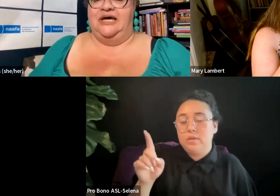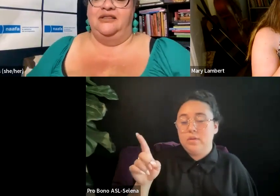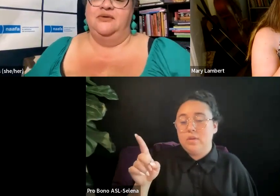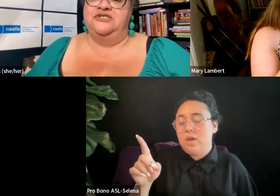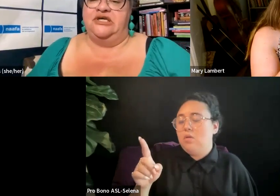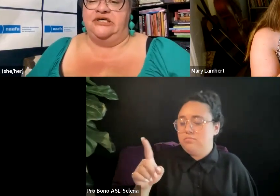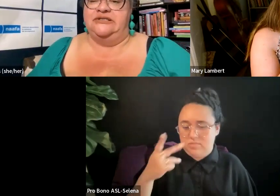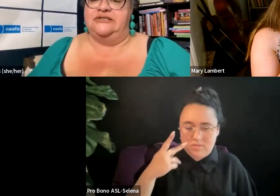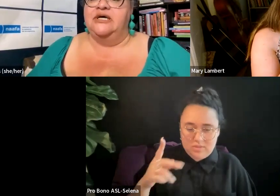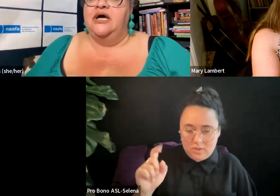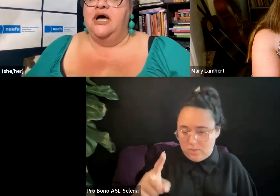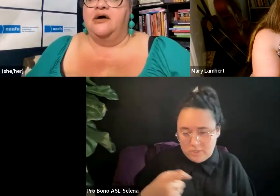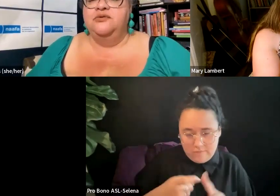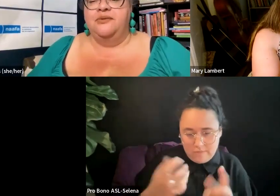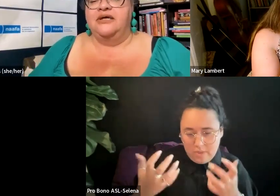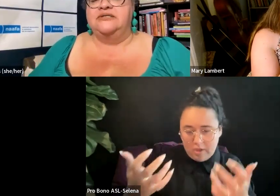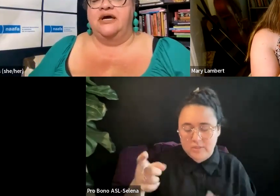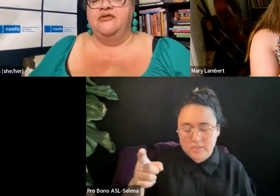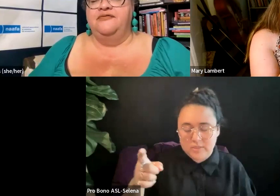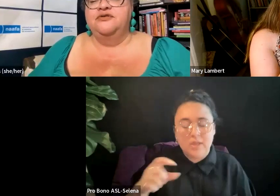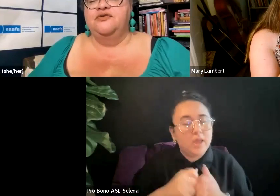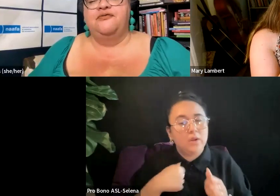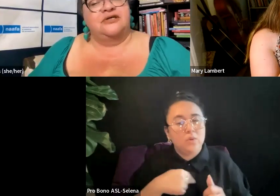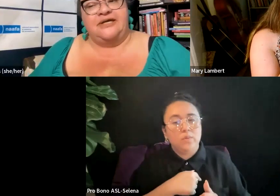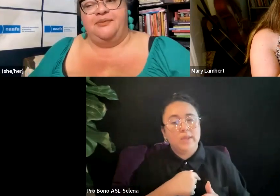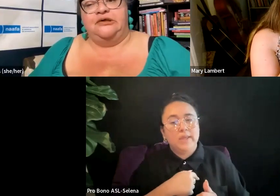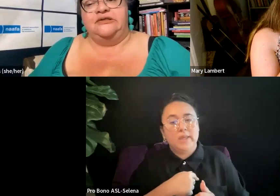and the question is, how do we reconcile the folks who, for example,